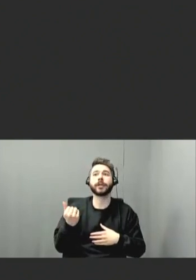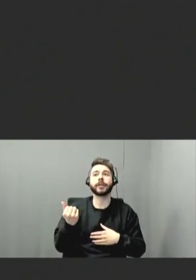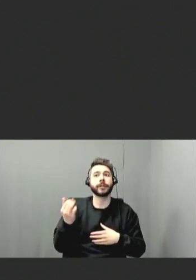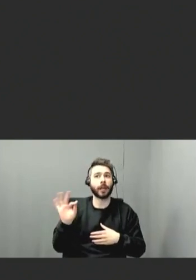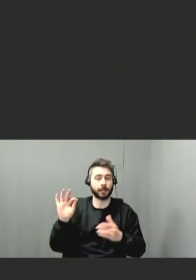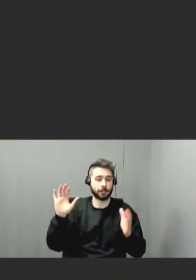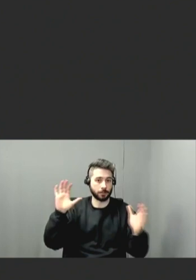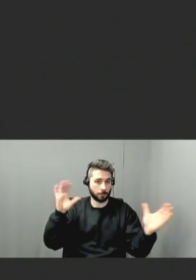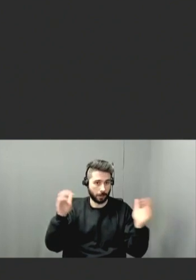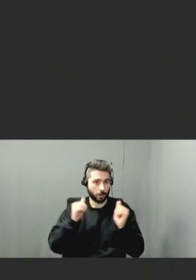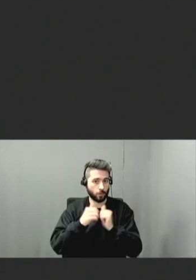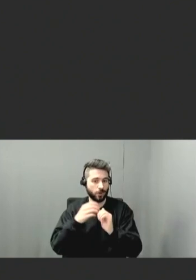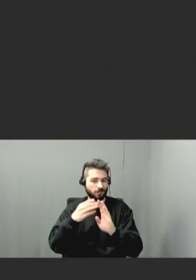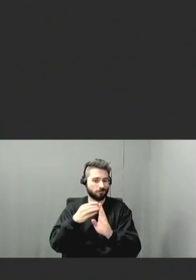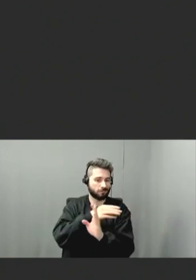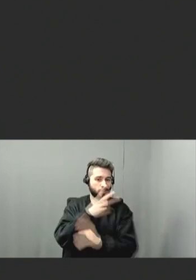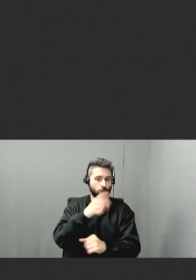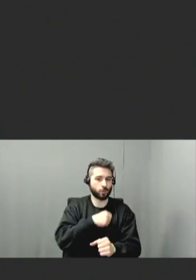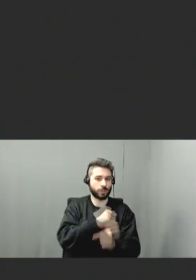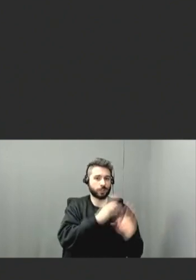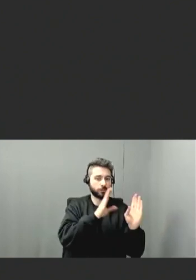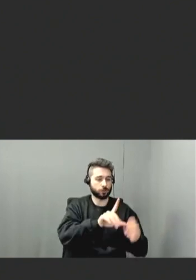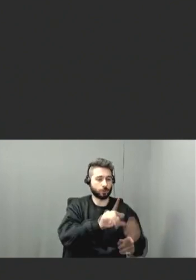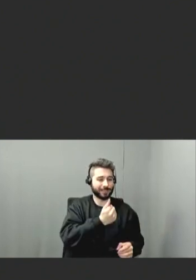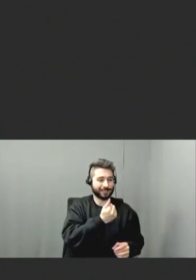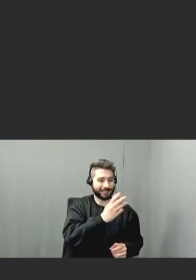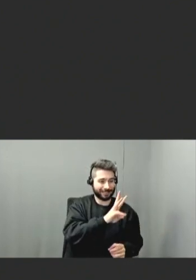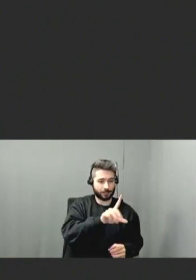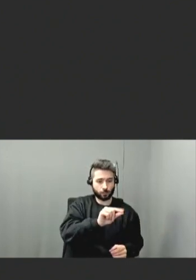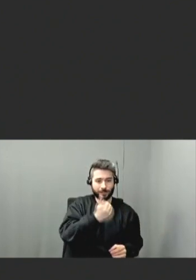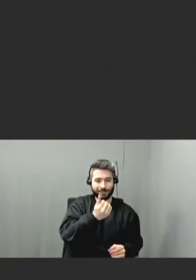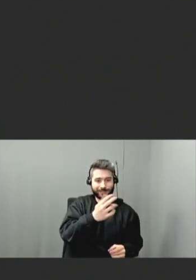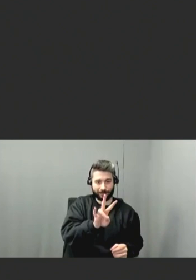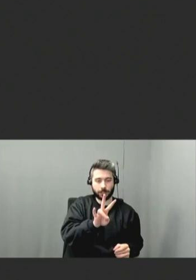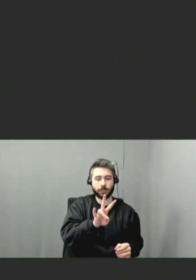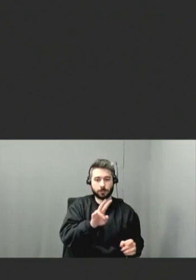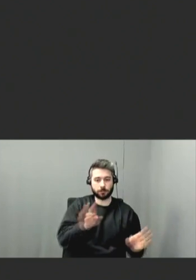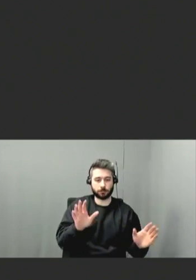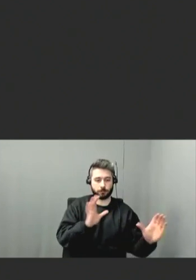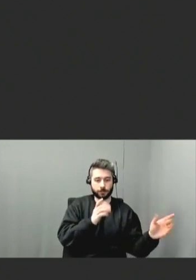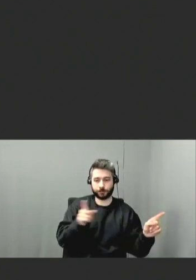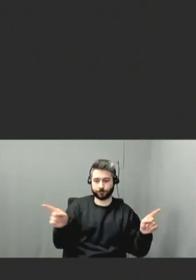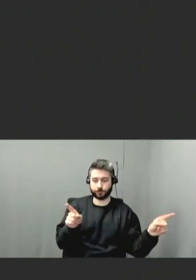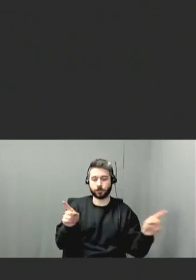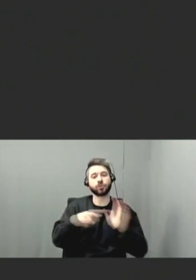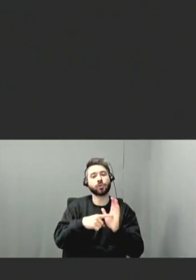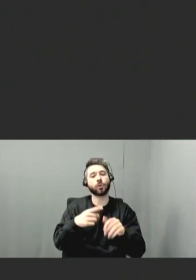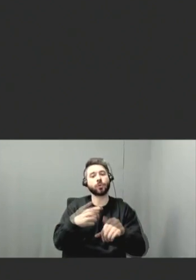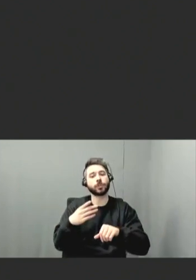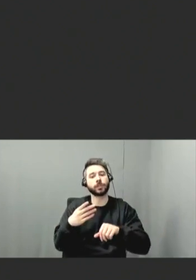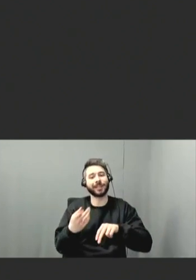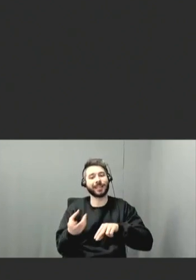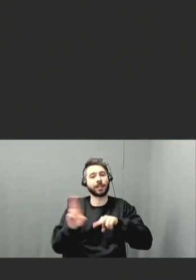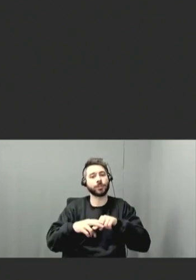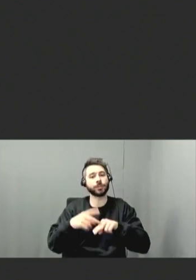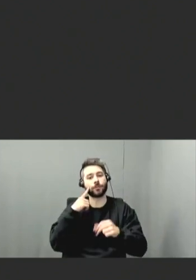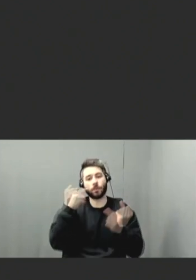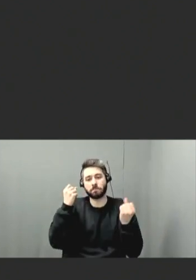to the previous two-year period 2016 and 2017, showed increases for many vaccines that the